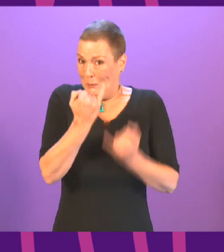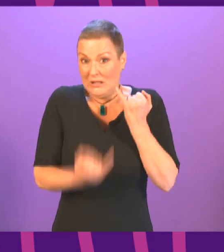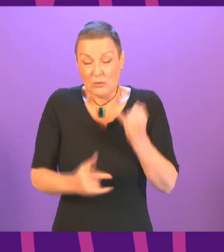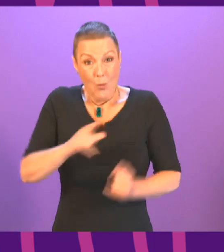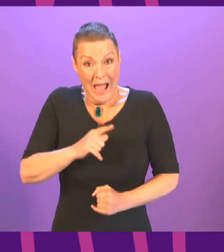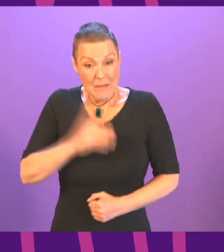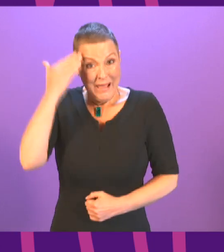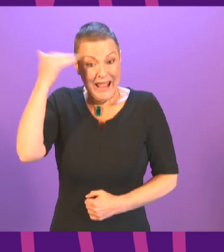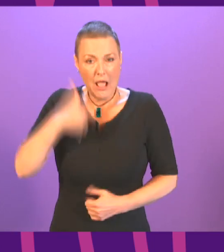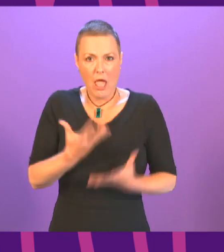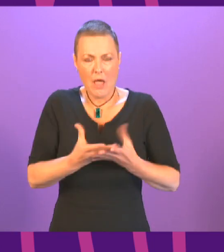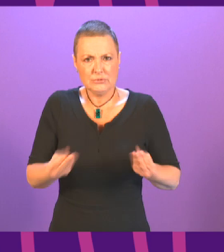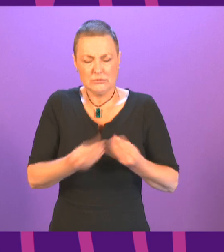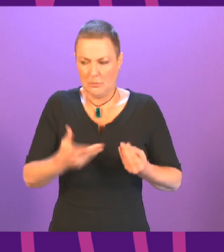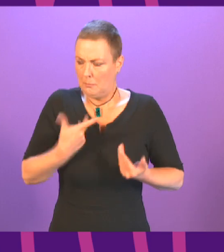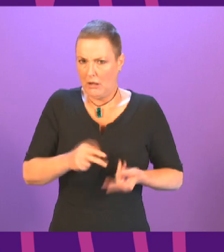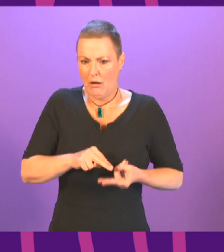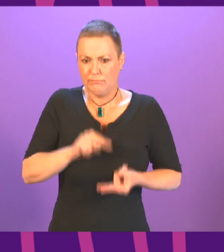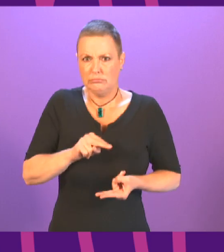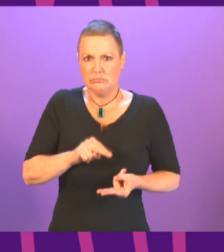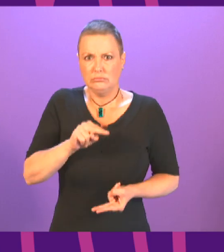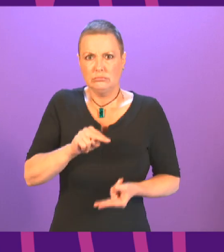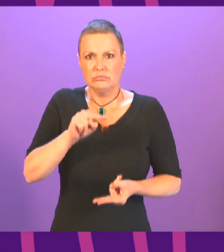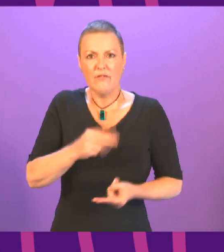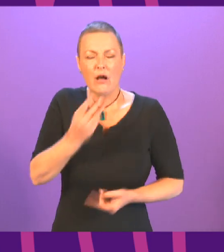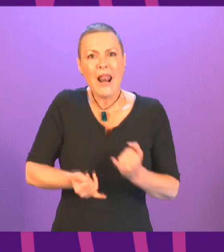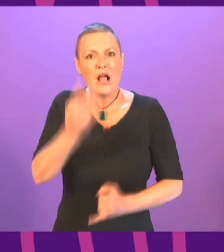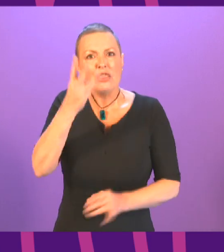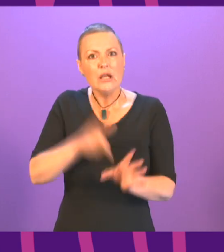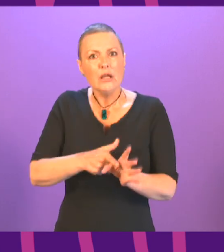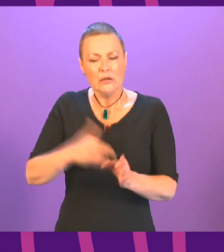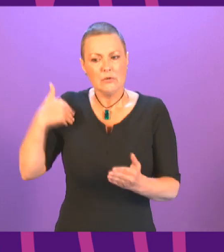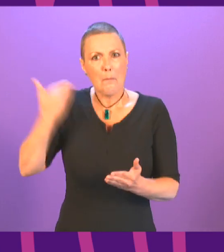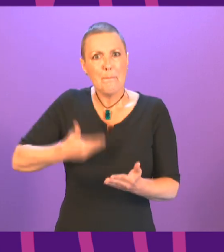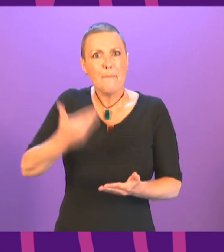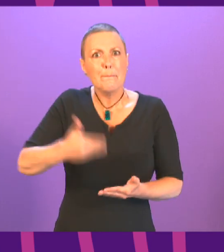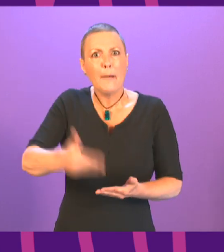Mental health-related absences have been rising every year for the past three years. This